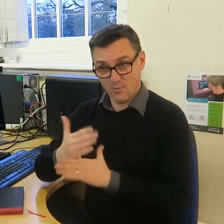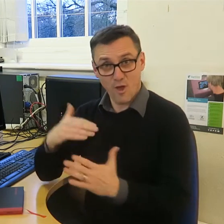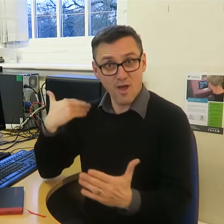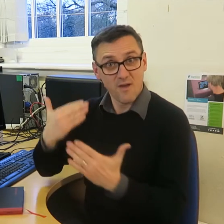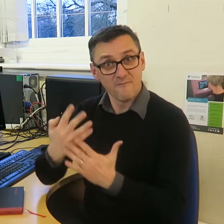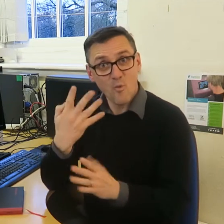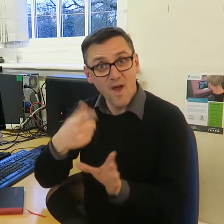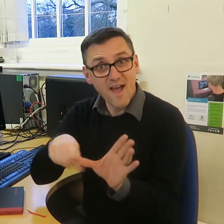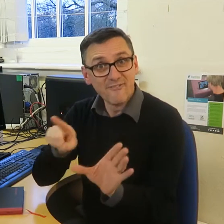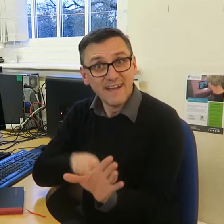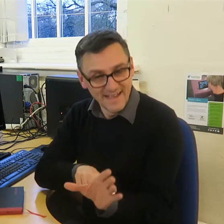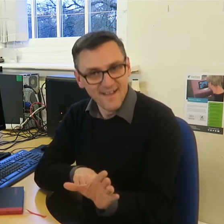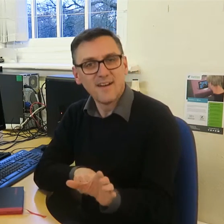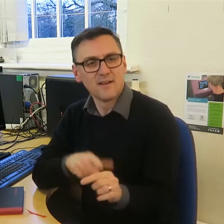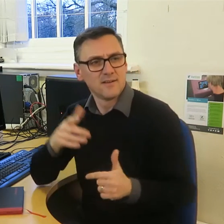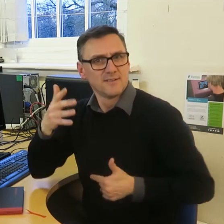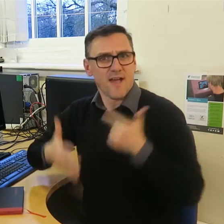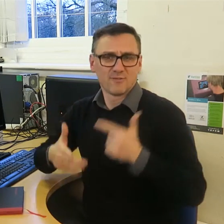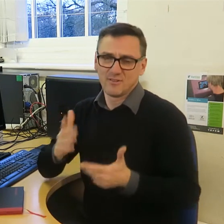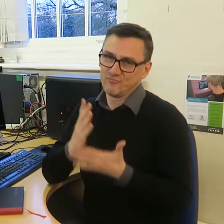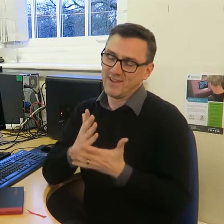I've worked for SignVideo for four and a half years and I really enjoy working here.